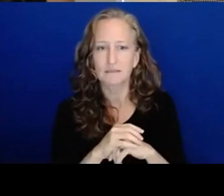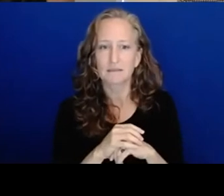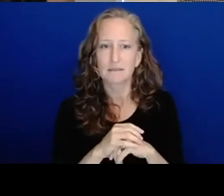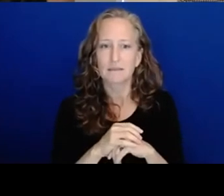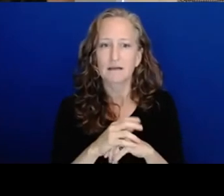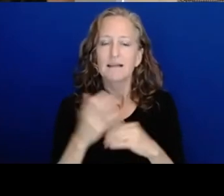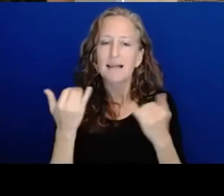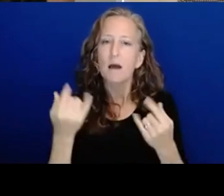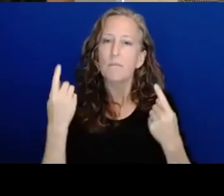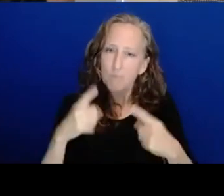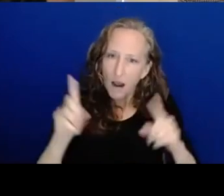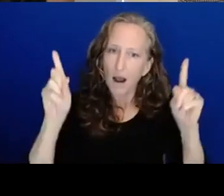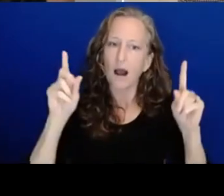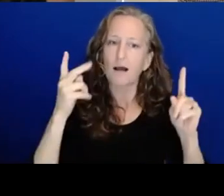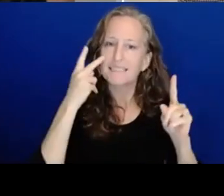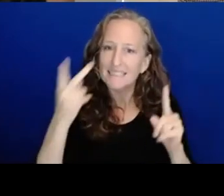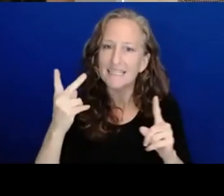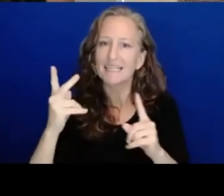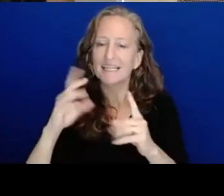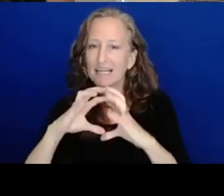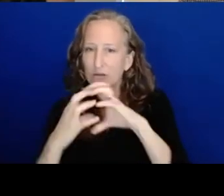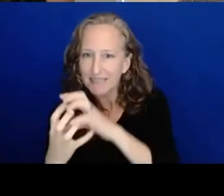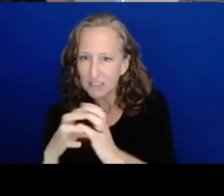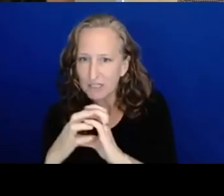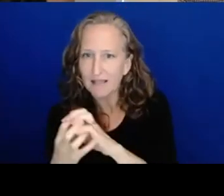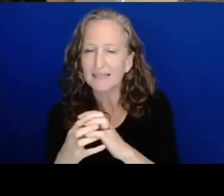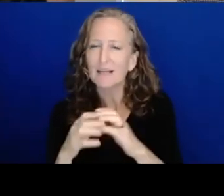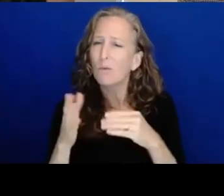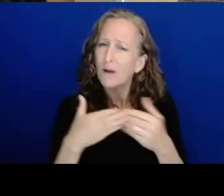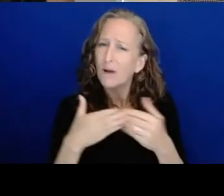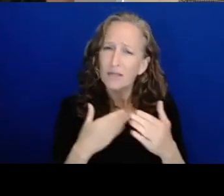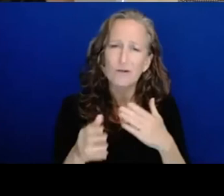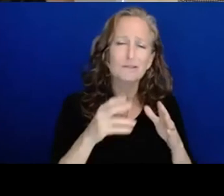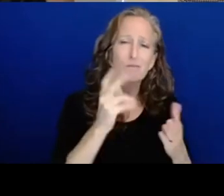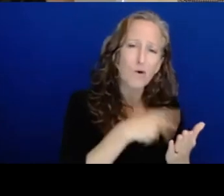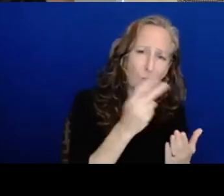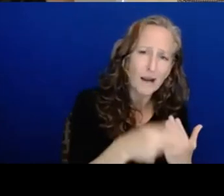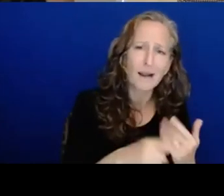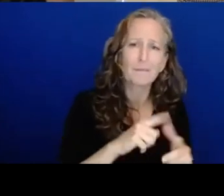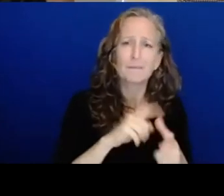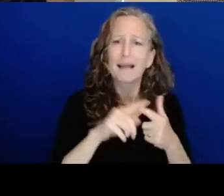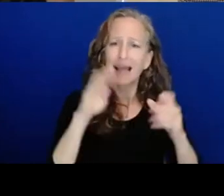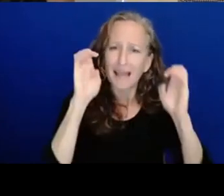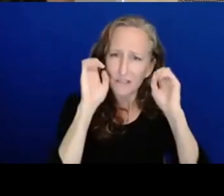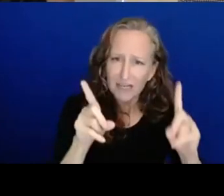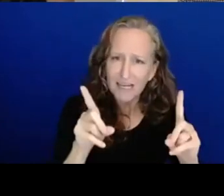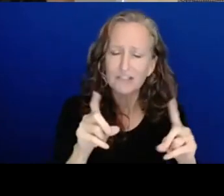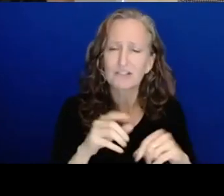lens on every we do. Programming wise, education wise. That we're siloed as needed by identity.